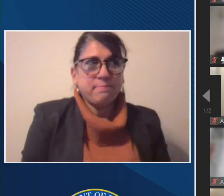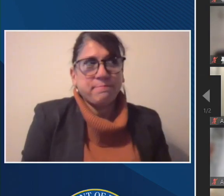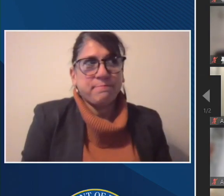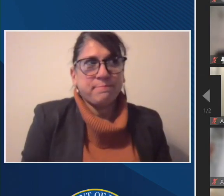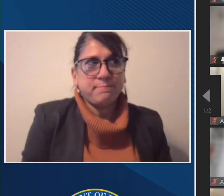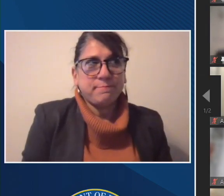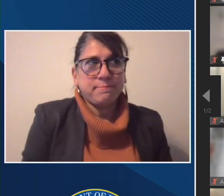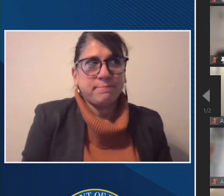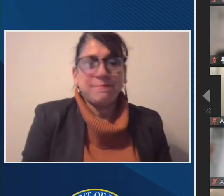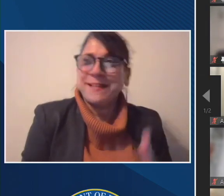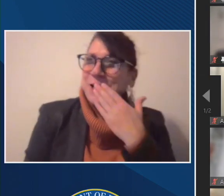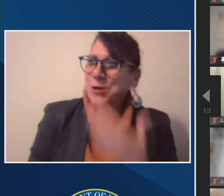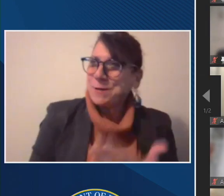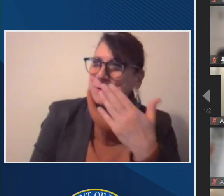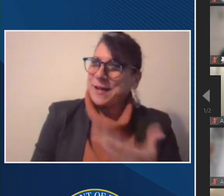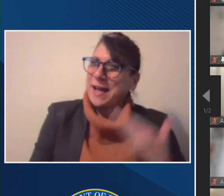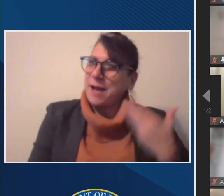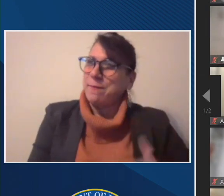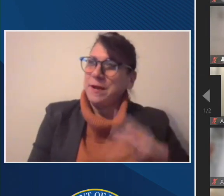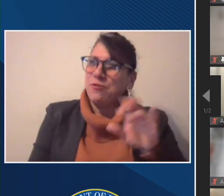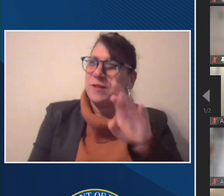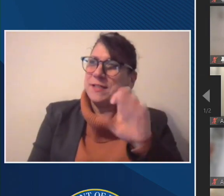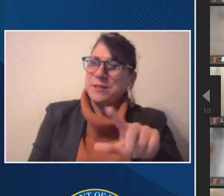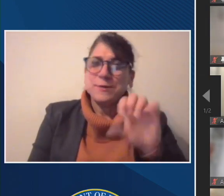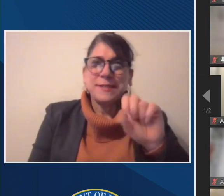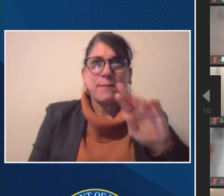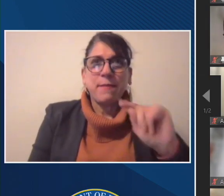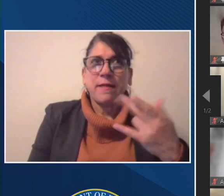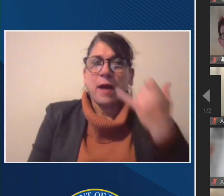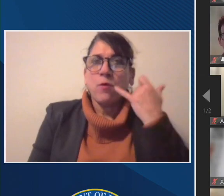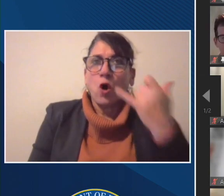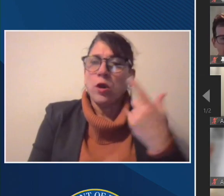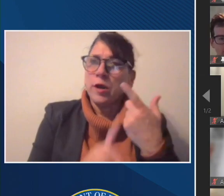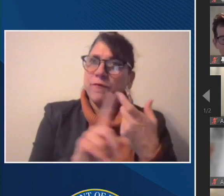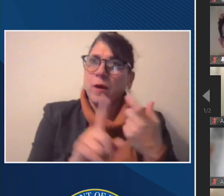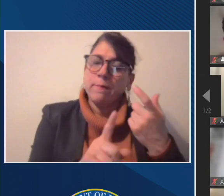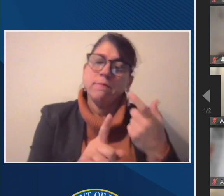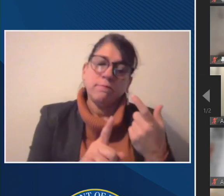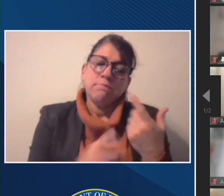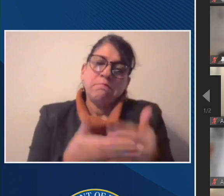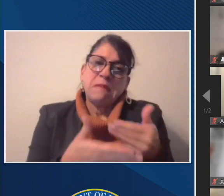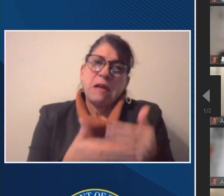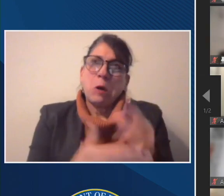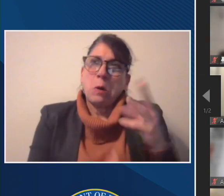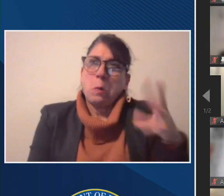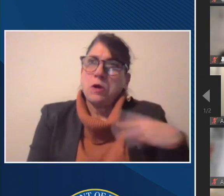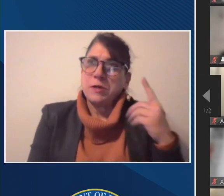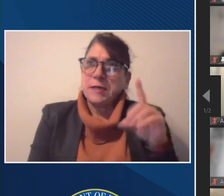Good morning, I'm Krystil Smith. I'm calling here from outside Washington D.C. office. I've been with FMCS for seven